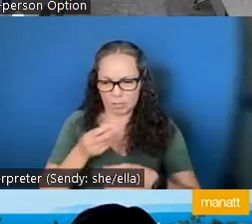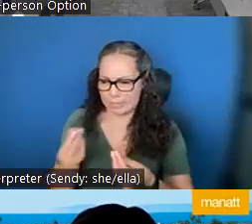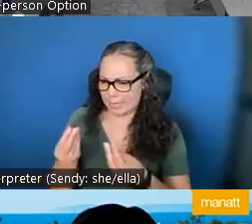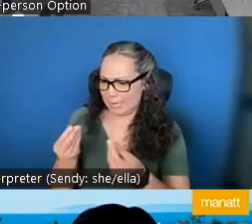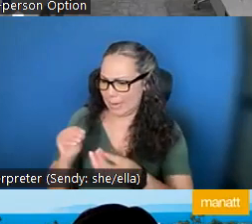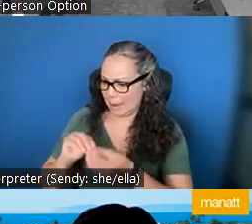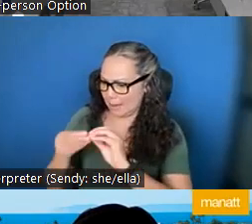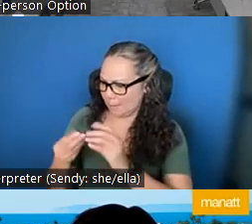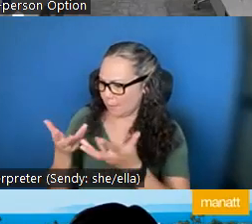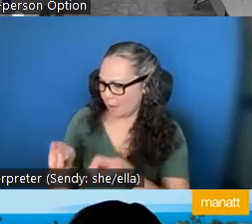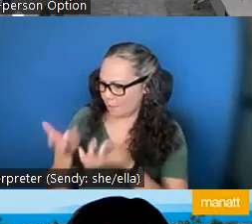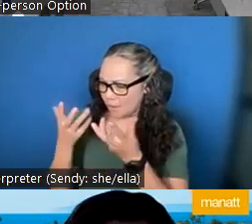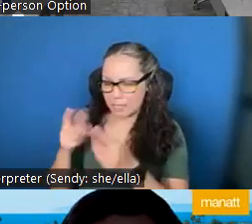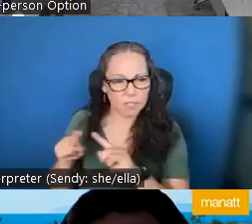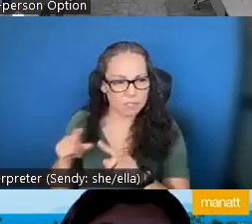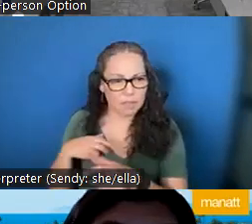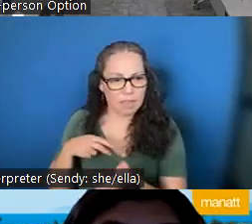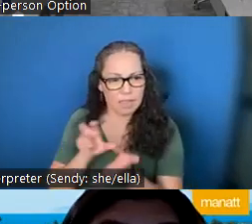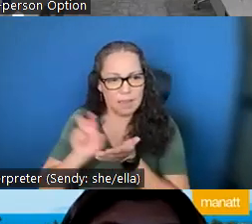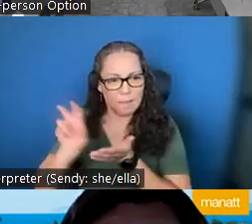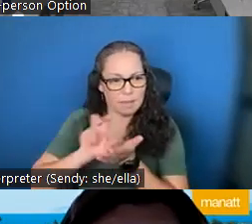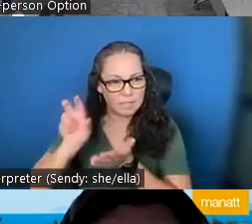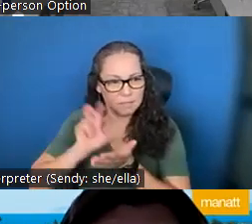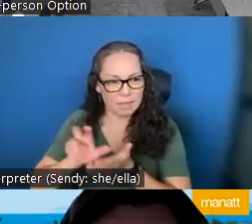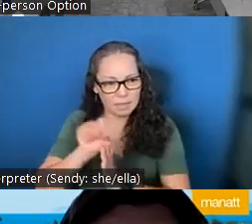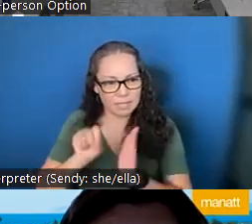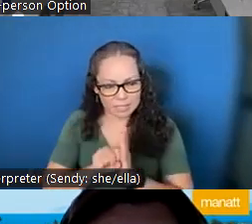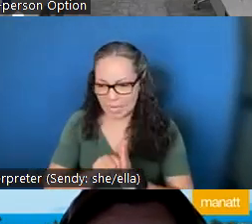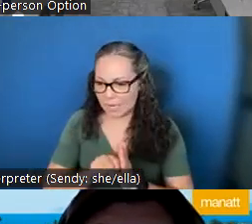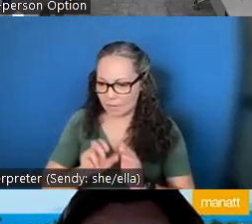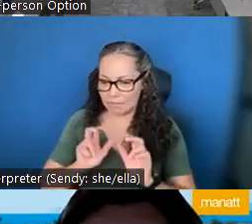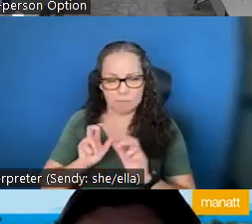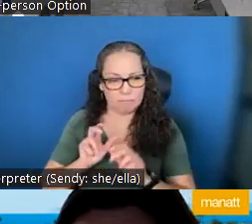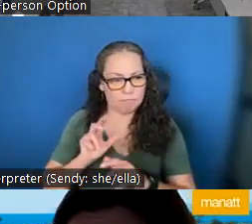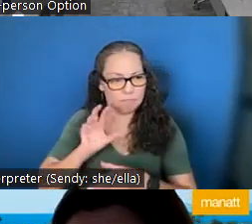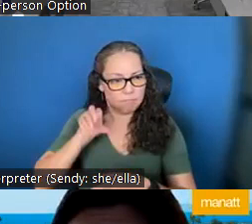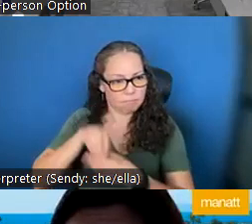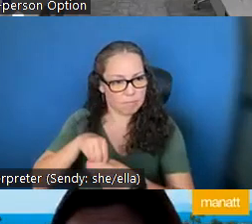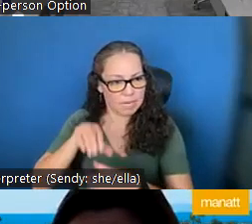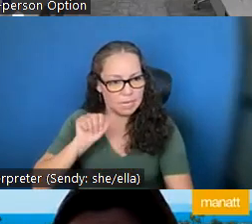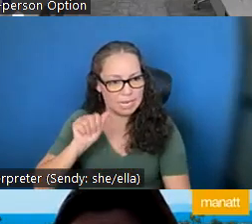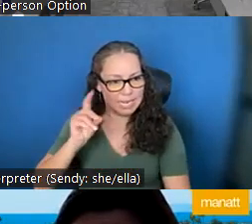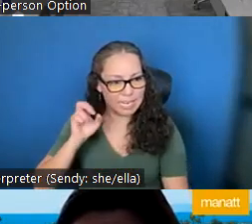case for the investment that the data is making on adrcs um how can we tell that story a little